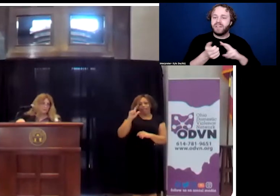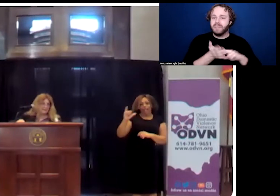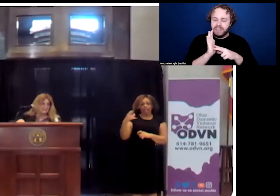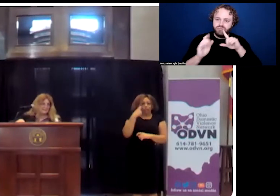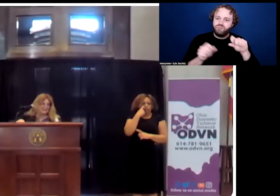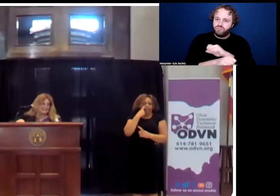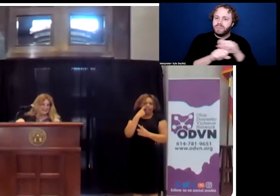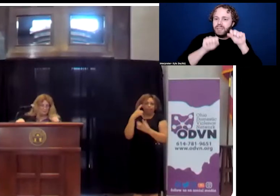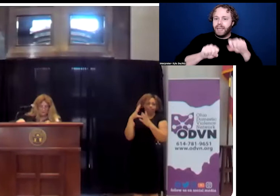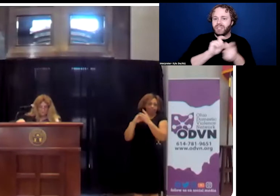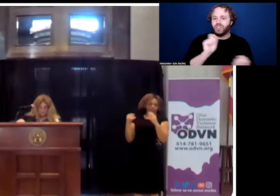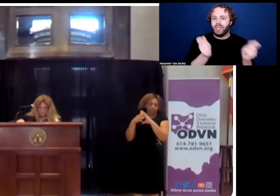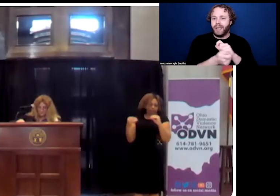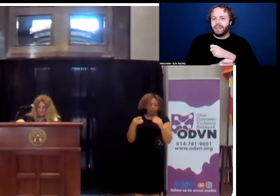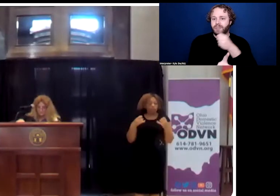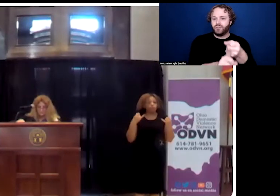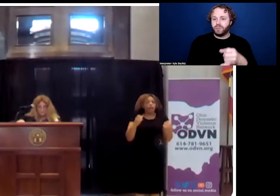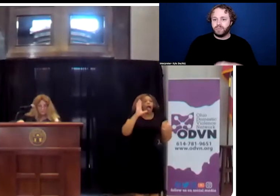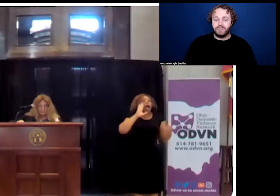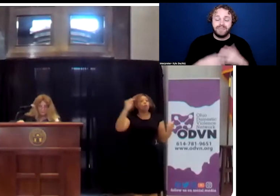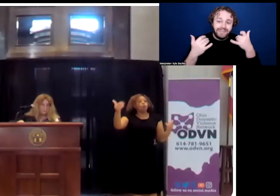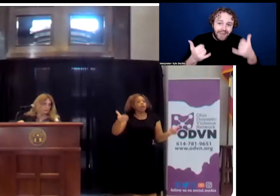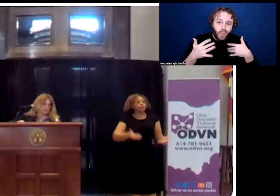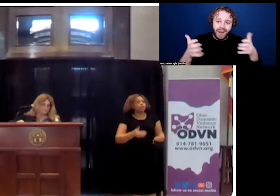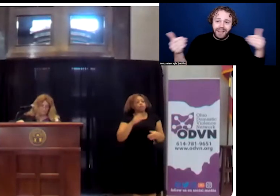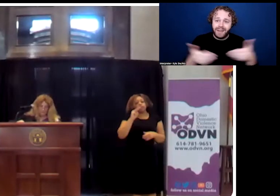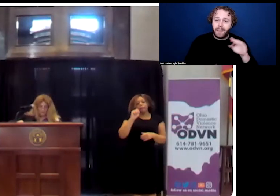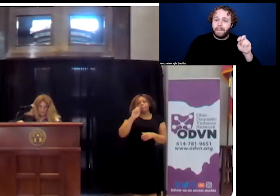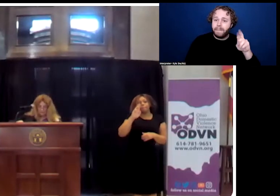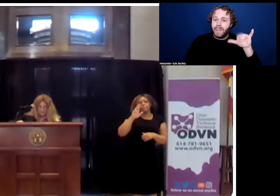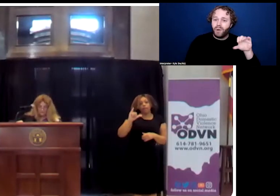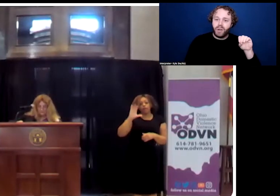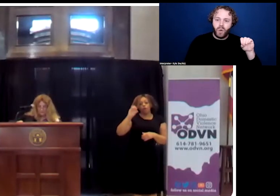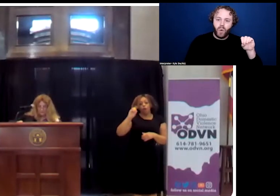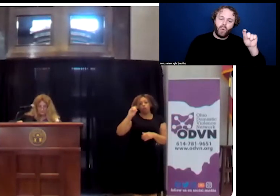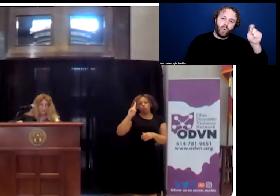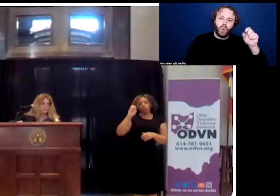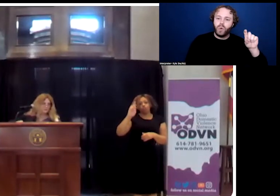that said, it is now my pleasure to introduce Mary O’Doherty, ODVN’s Executive Director